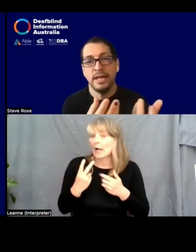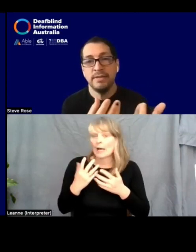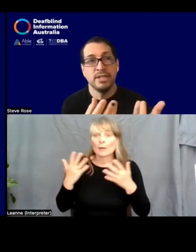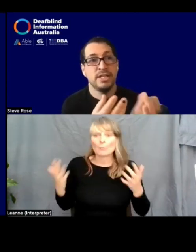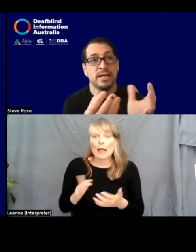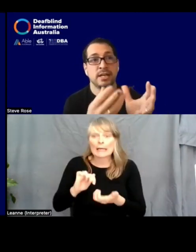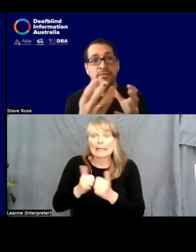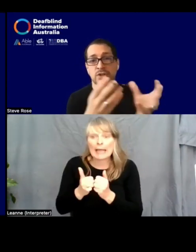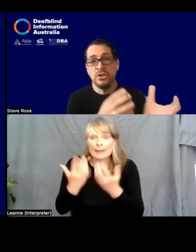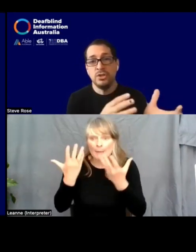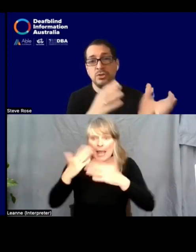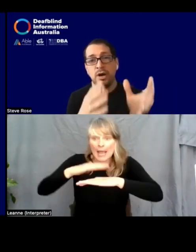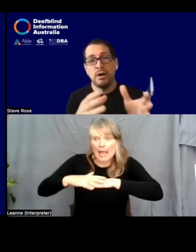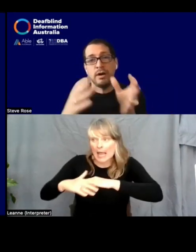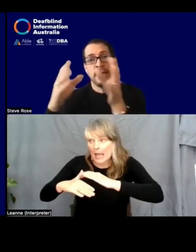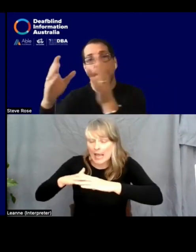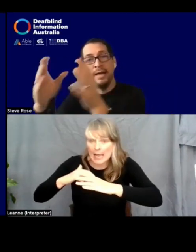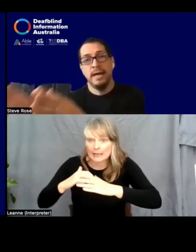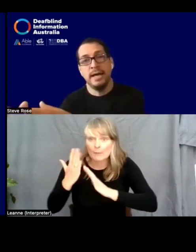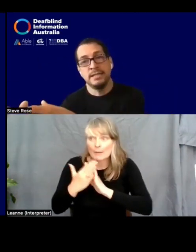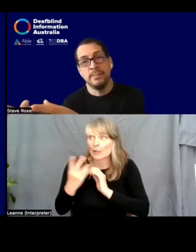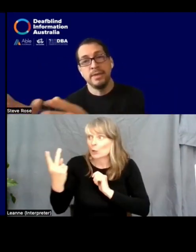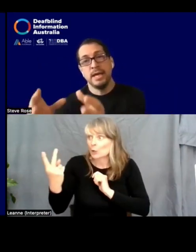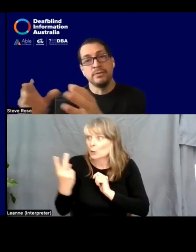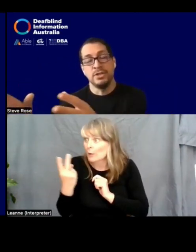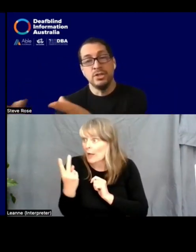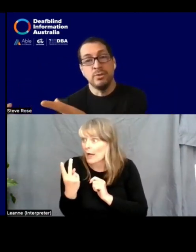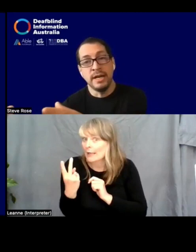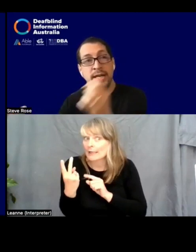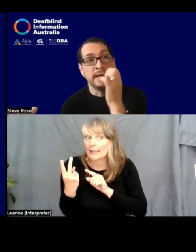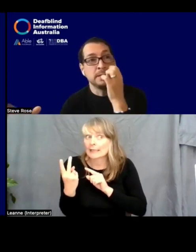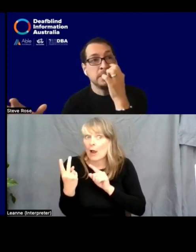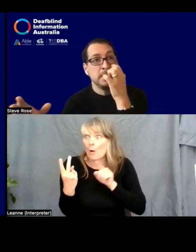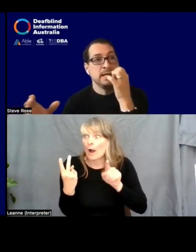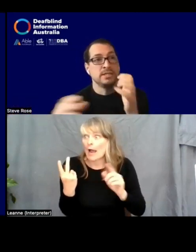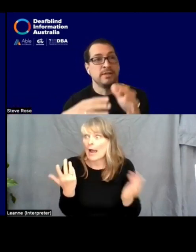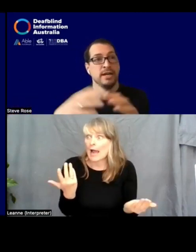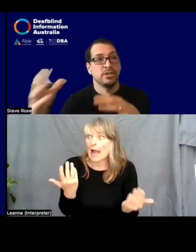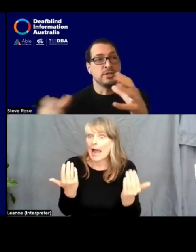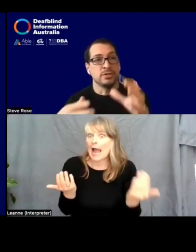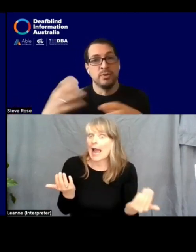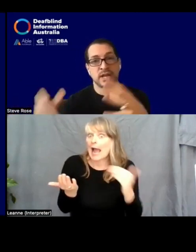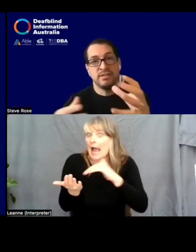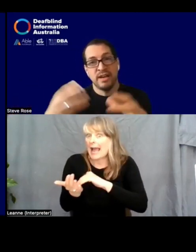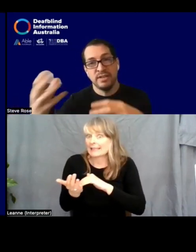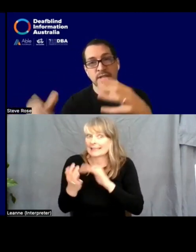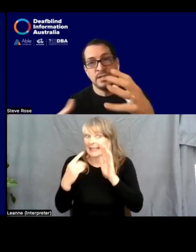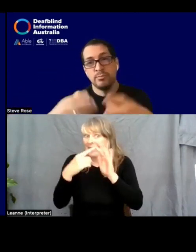and eventually the you, I, and something else, the you I and it interactions. We are having those